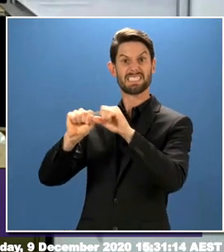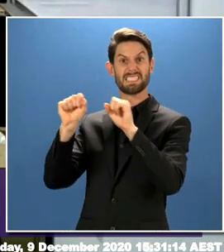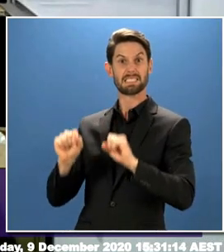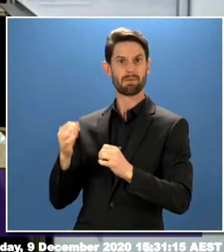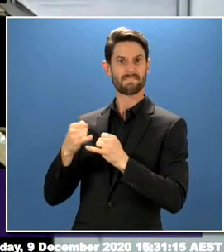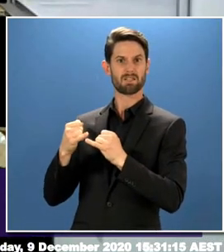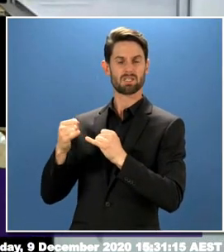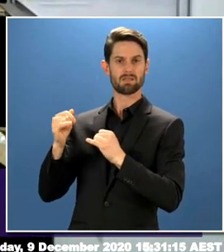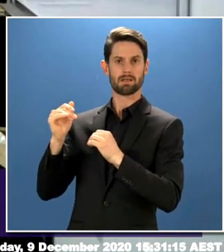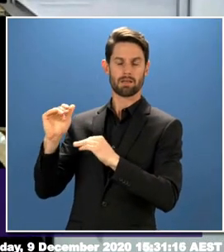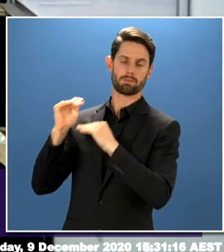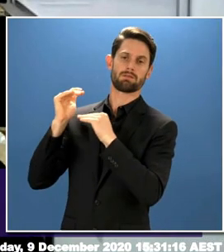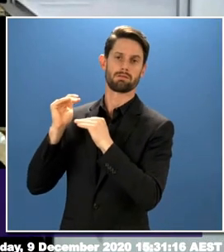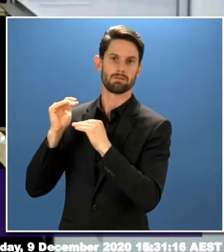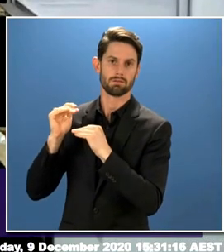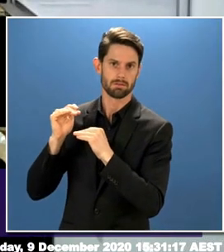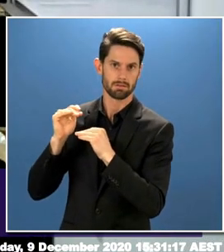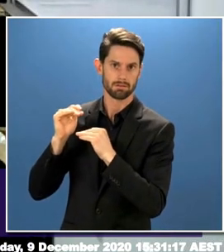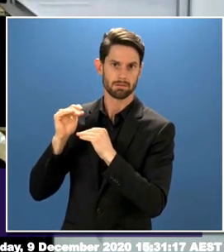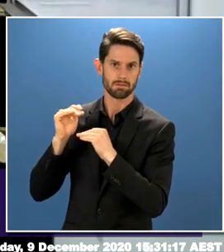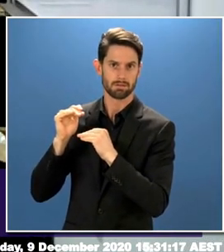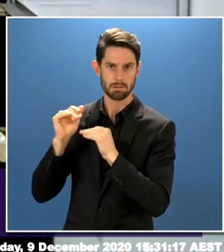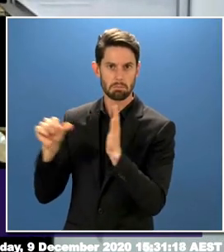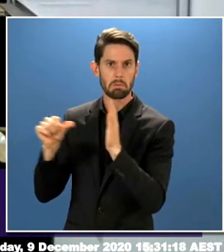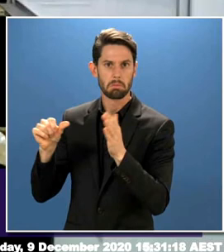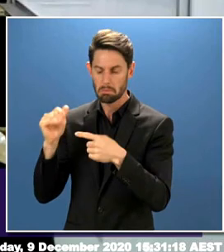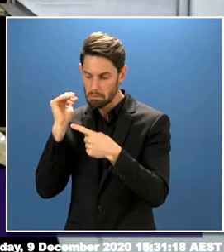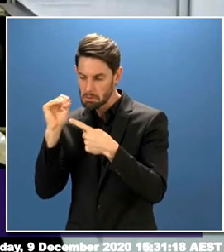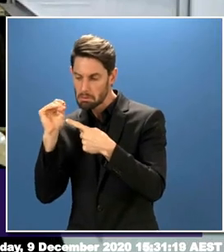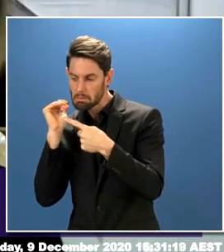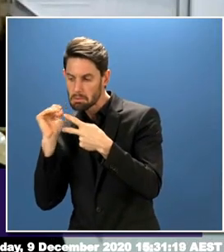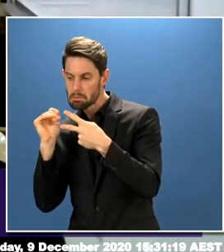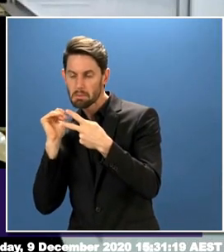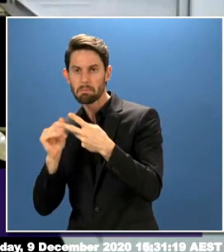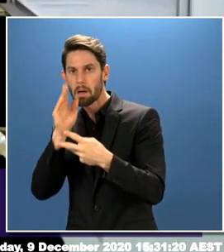That's very different from being told this can do this and that can't do that.